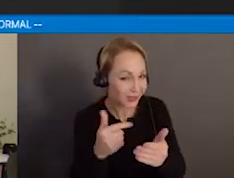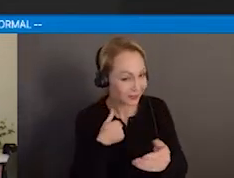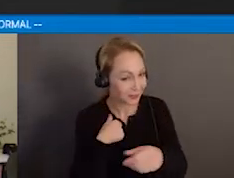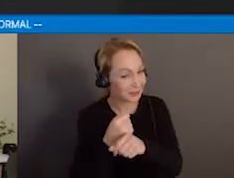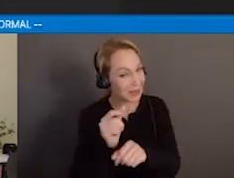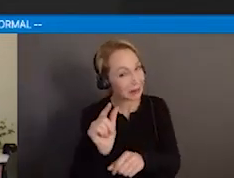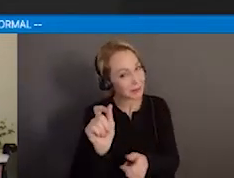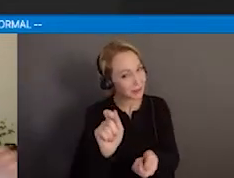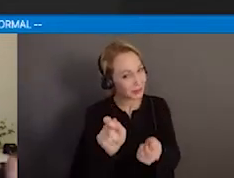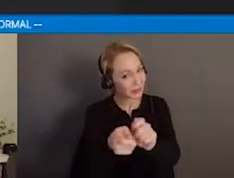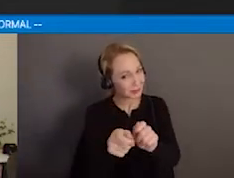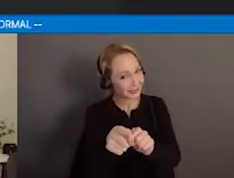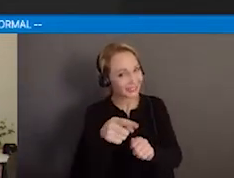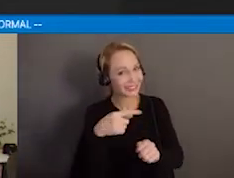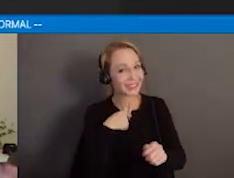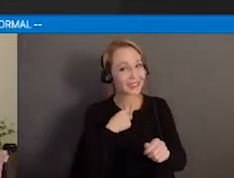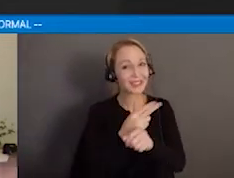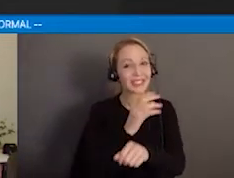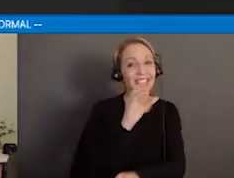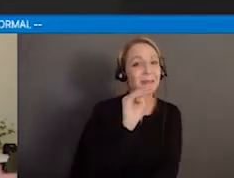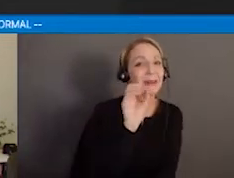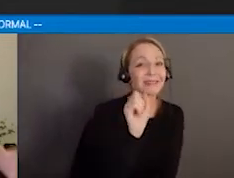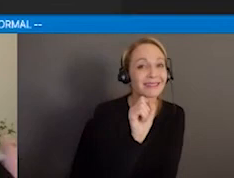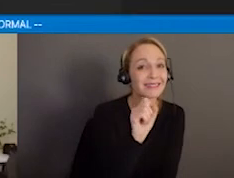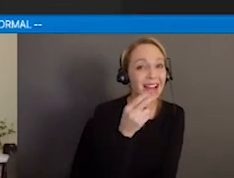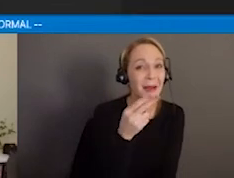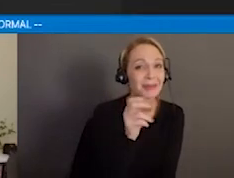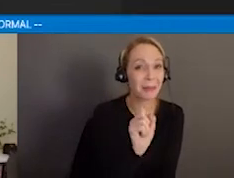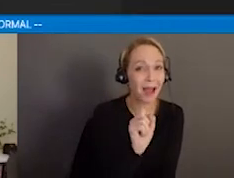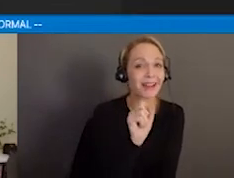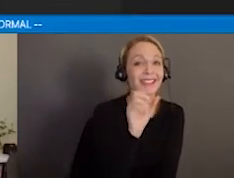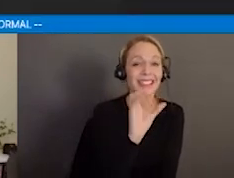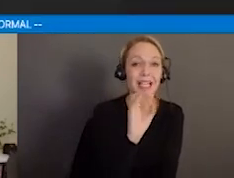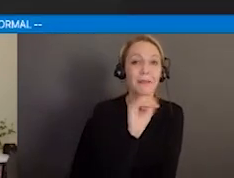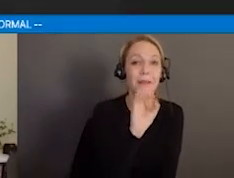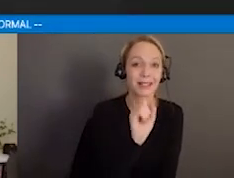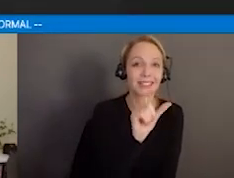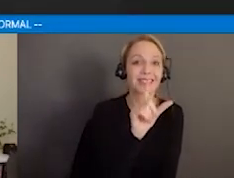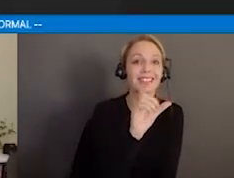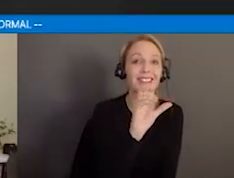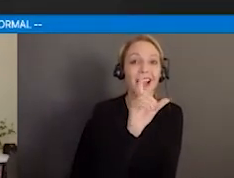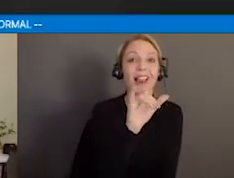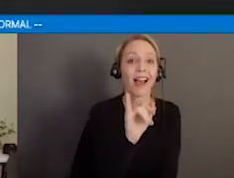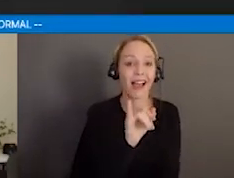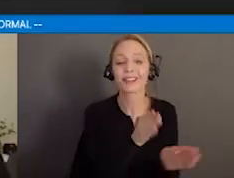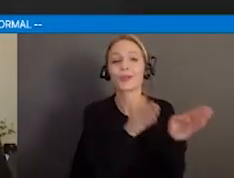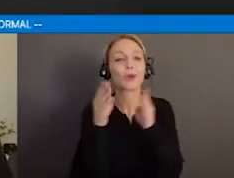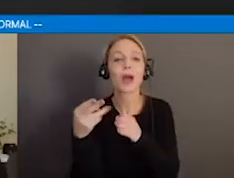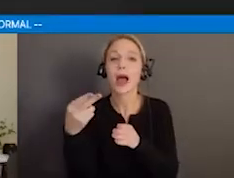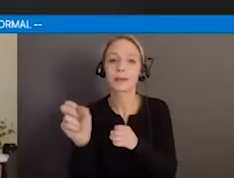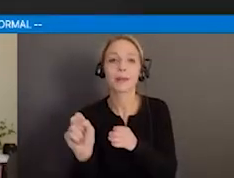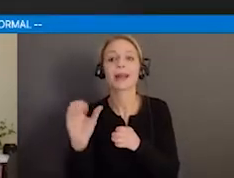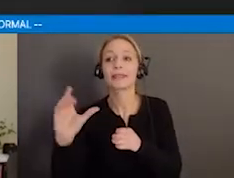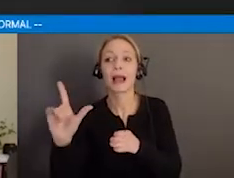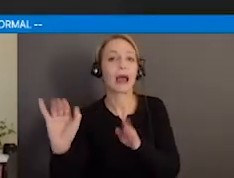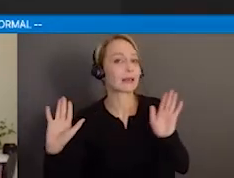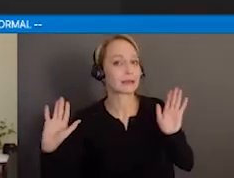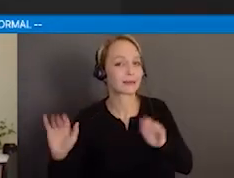ARE PAYING ATTENTION WE WENT FROM HubSpot CMS/CLI AND JUST TO HubSpot CLI.